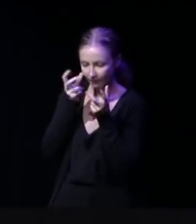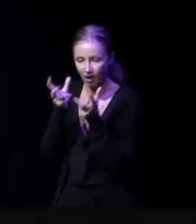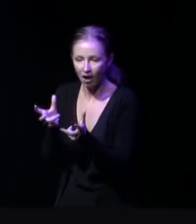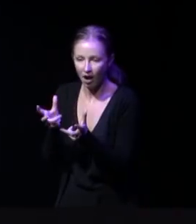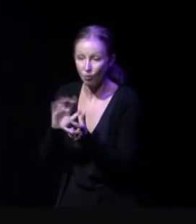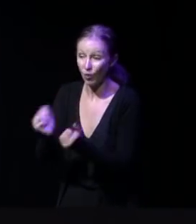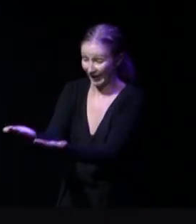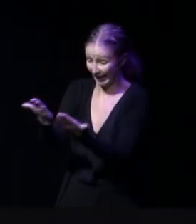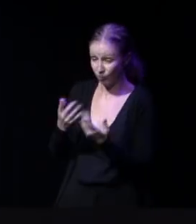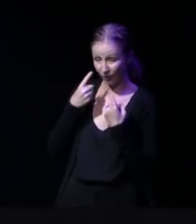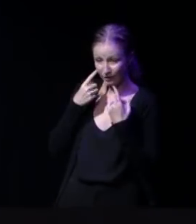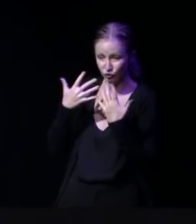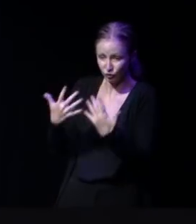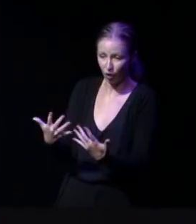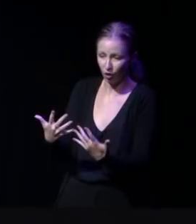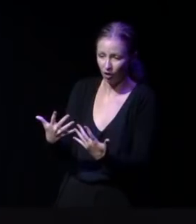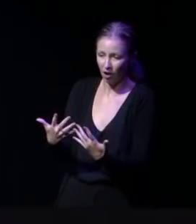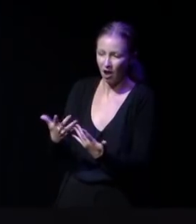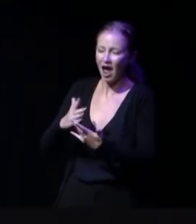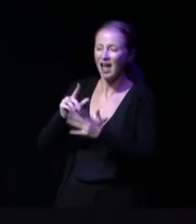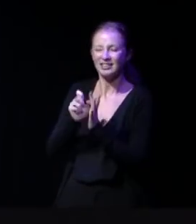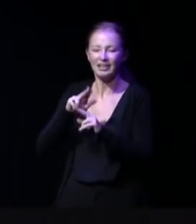an eroticized deify embrace